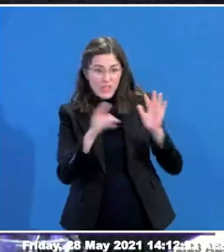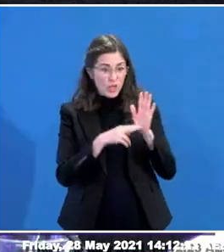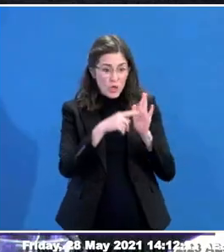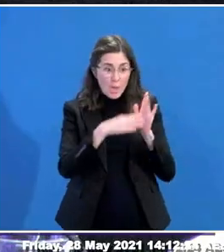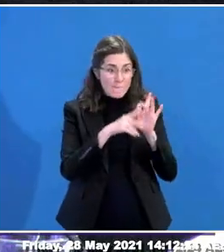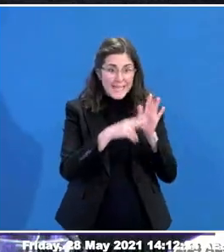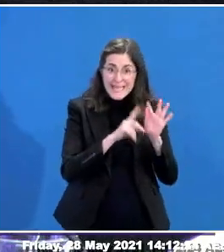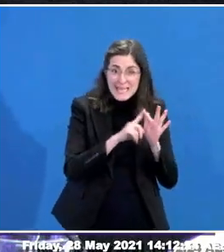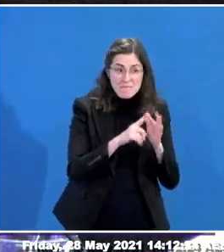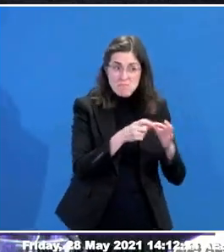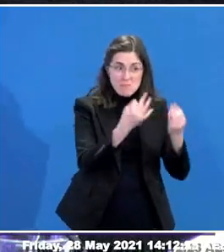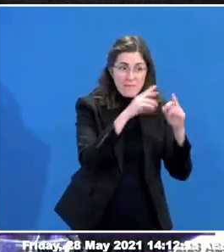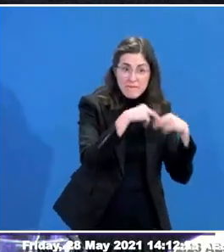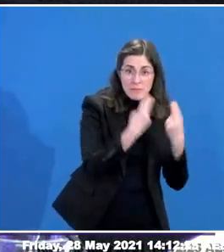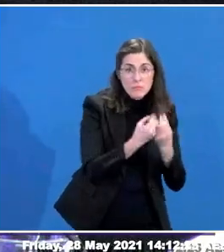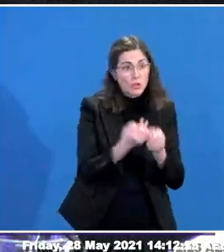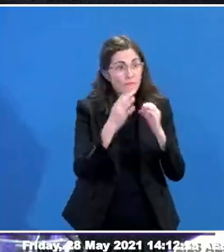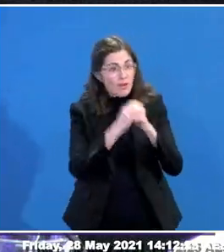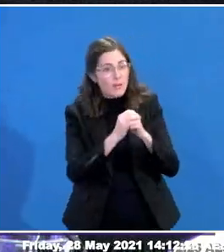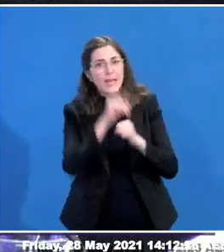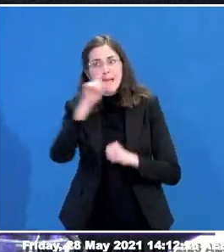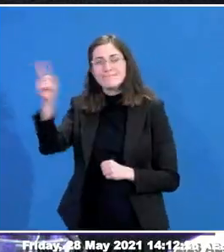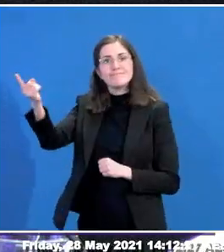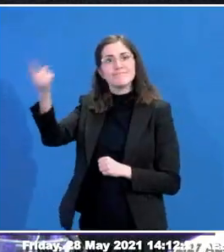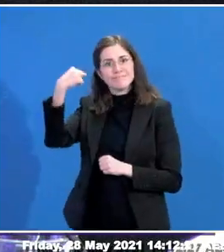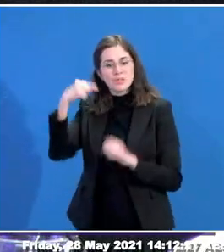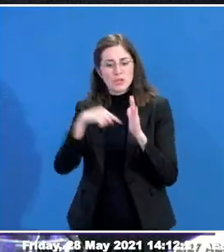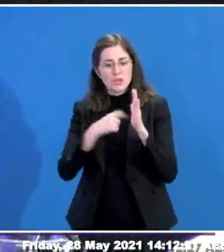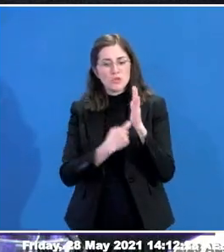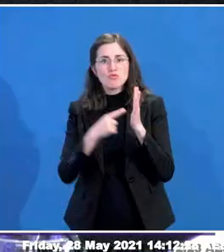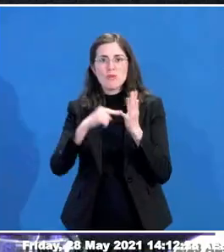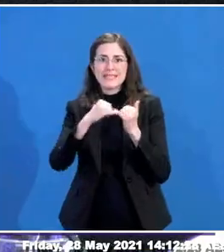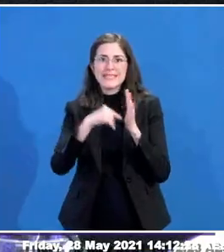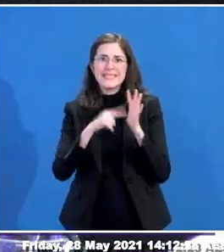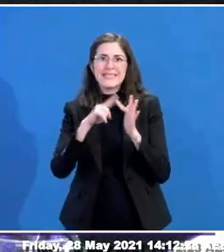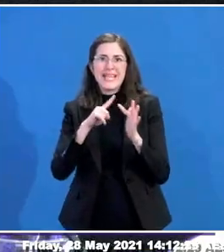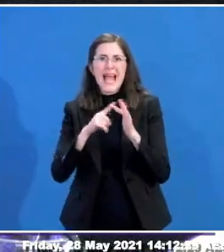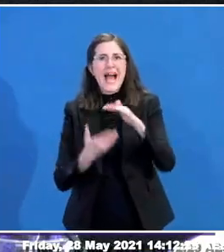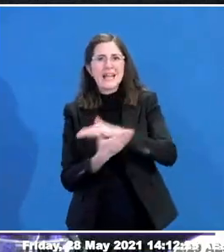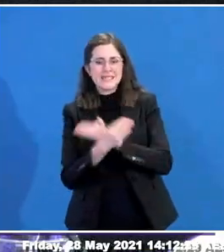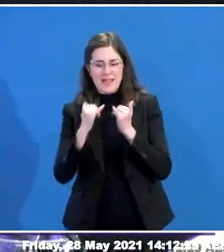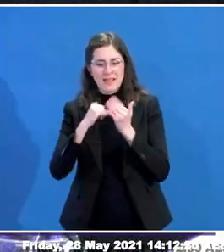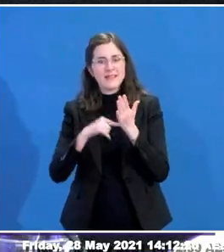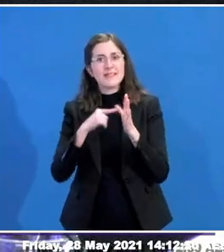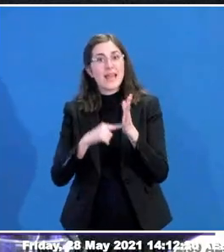then traditionally the State would appoint a guardian or a trustee who would assist them with that.